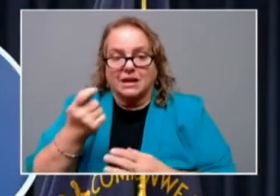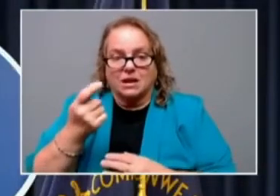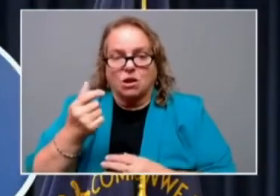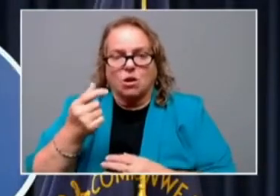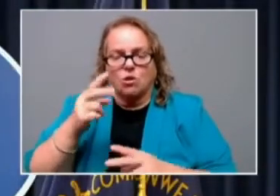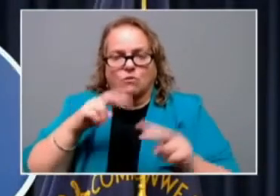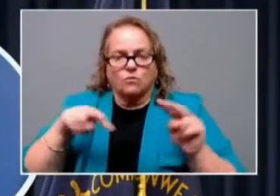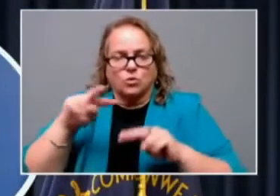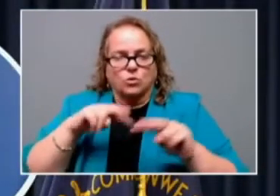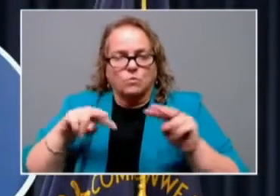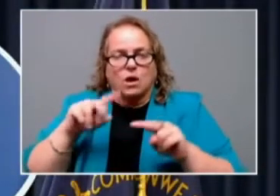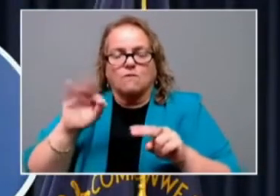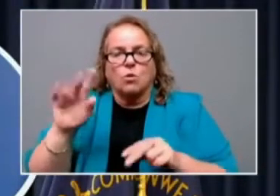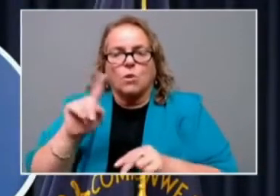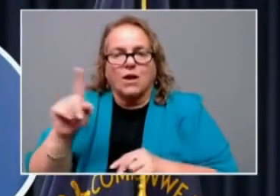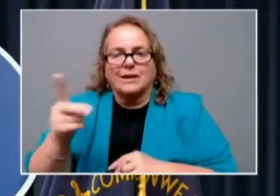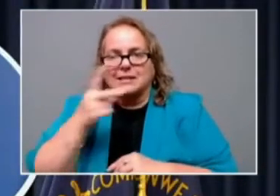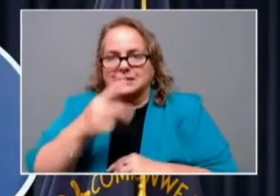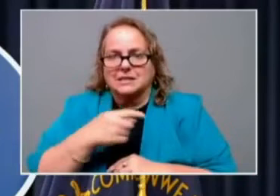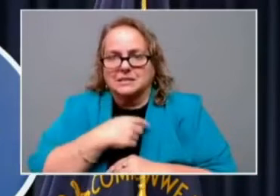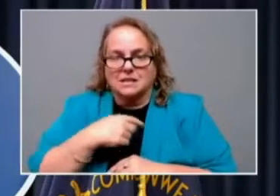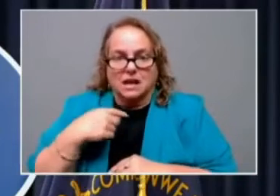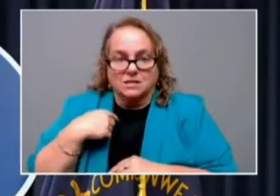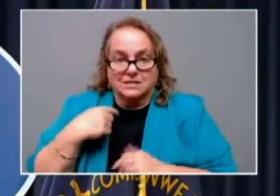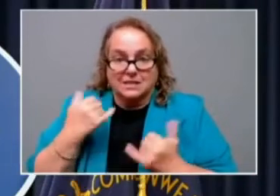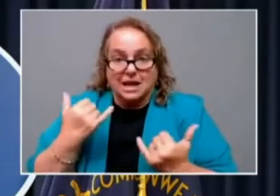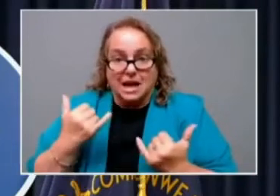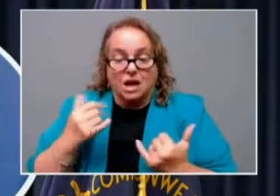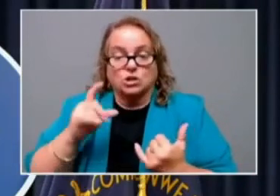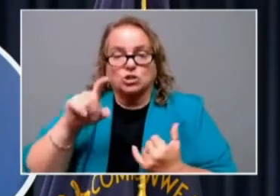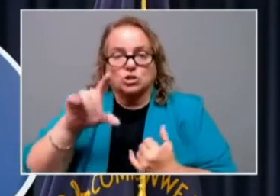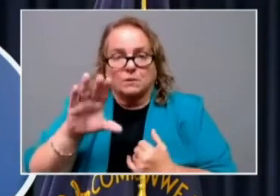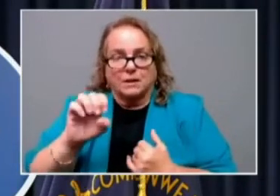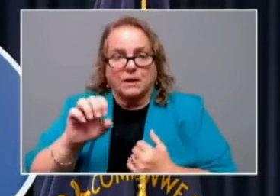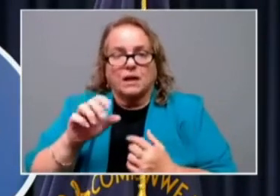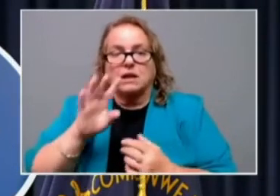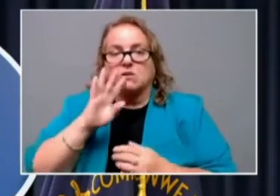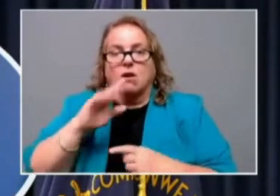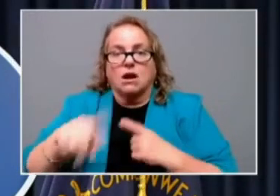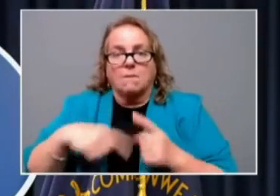where he sees us being talk about monoclonal antibody treatments and and